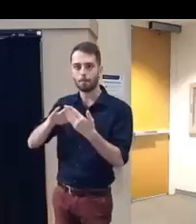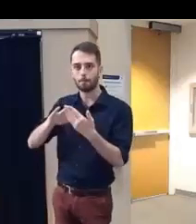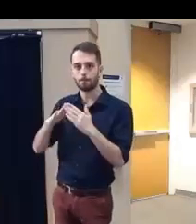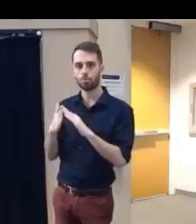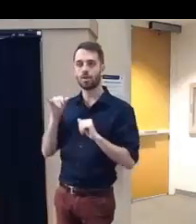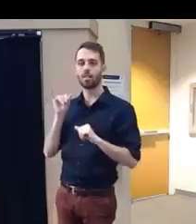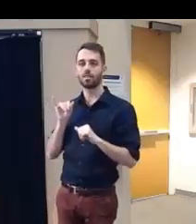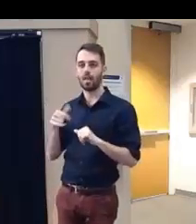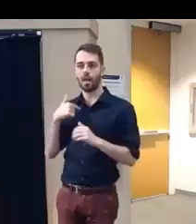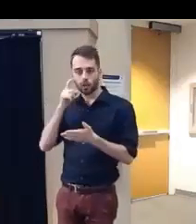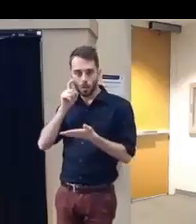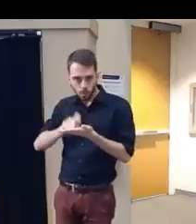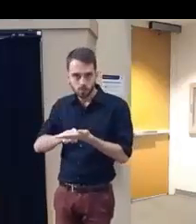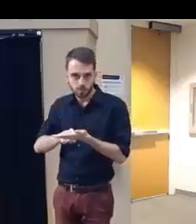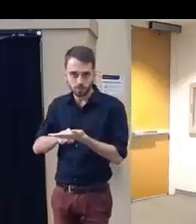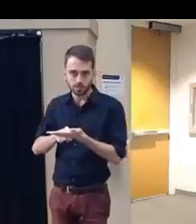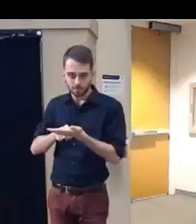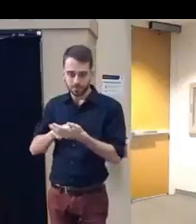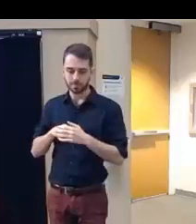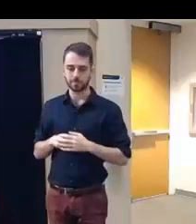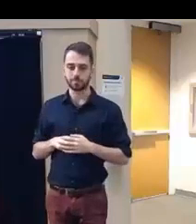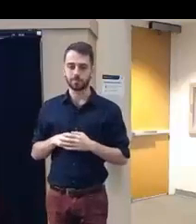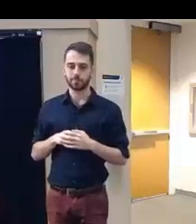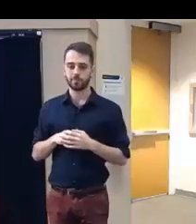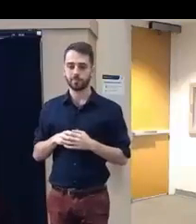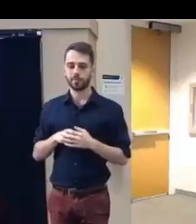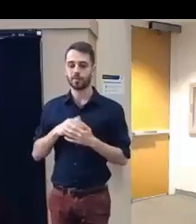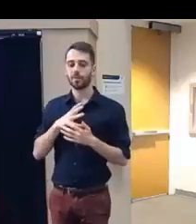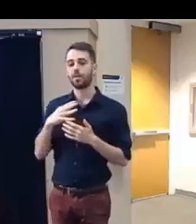spirit of some of what we've done in our program and one of the other initiatives that I didn't